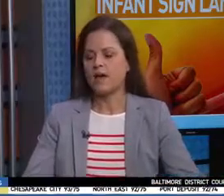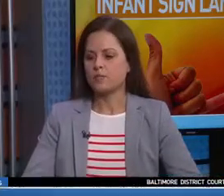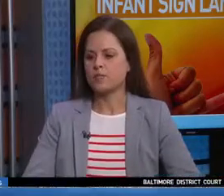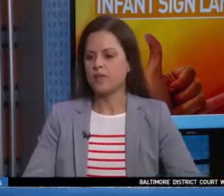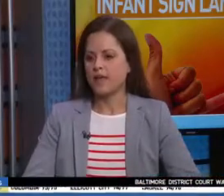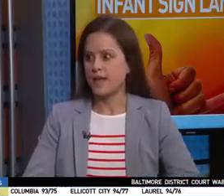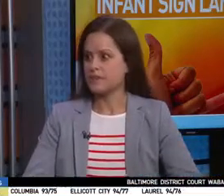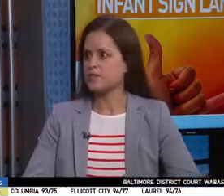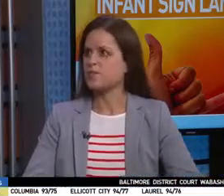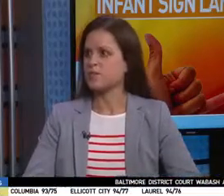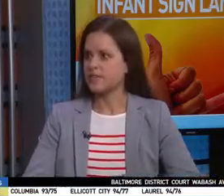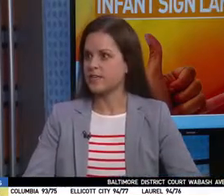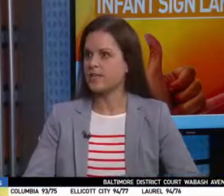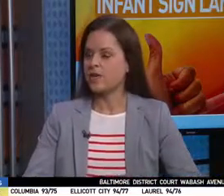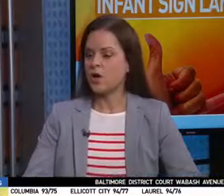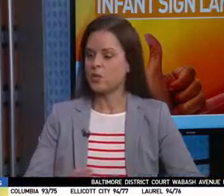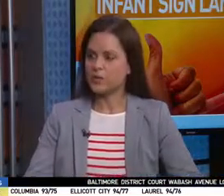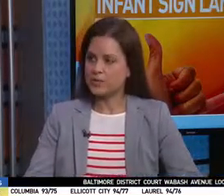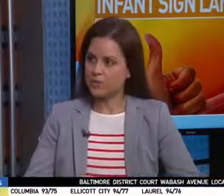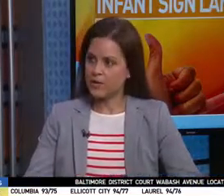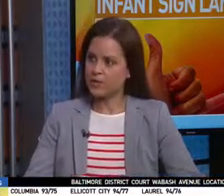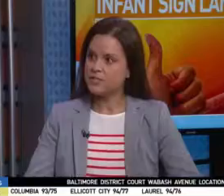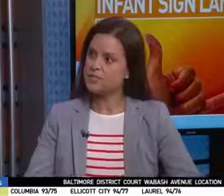We at HASA really work with the families at least to